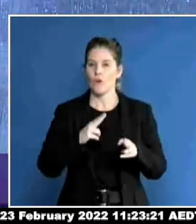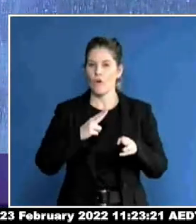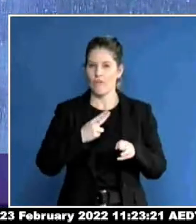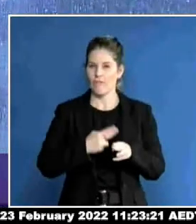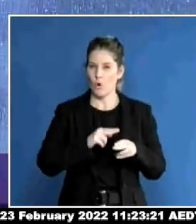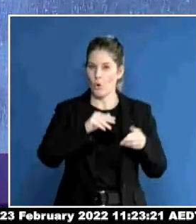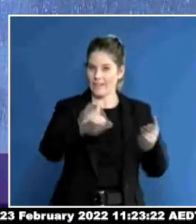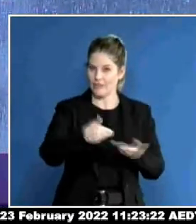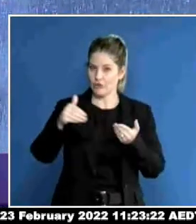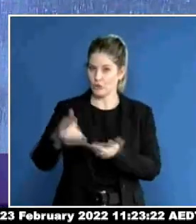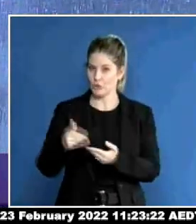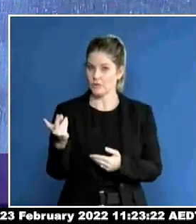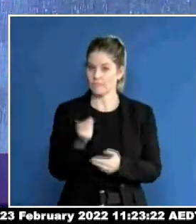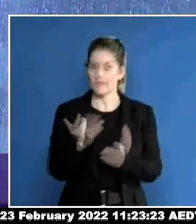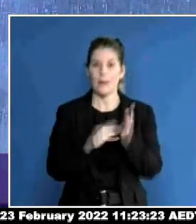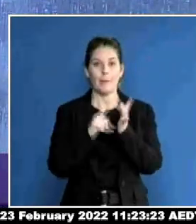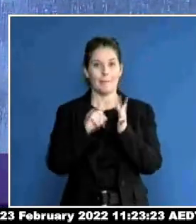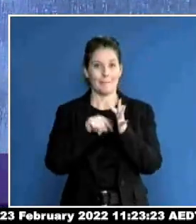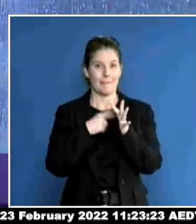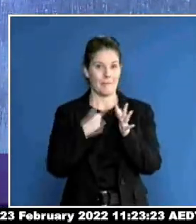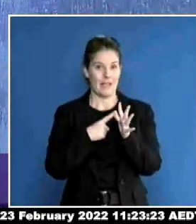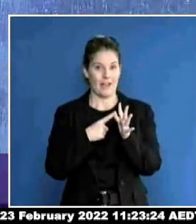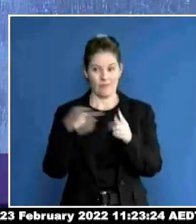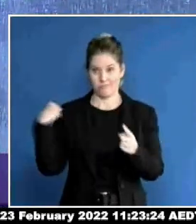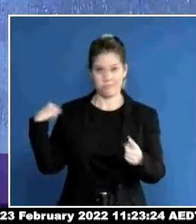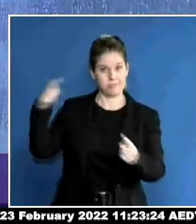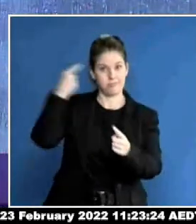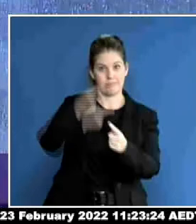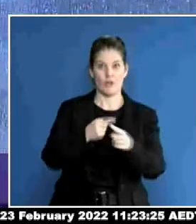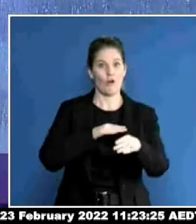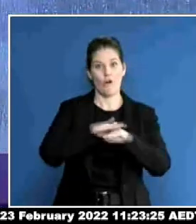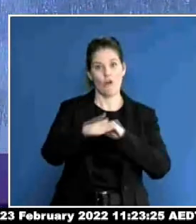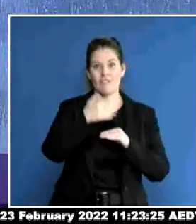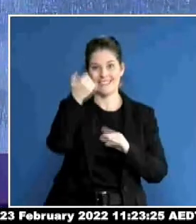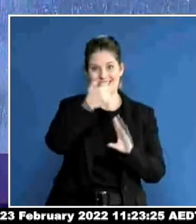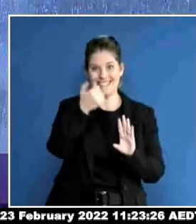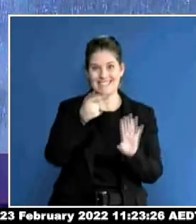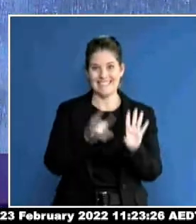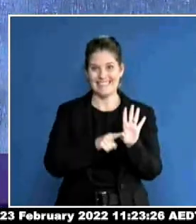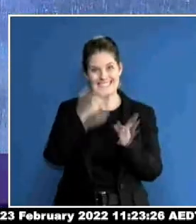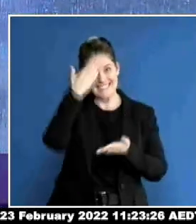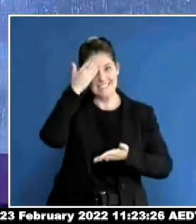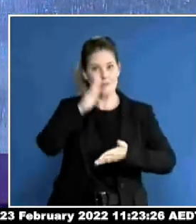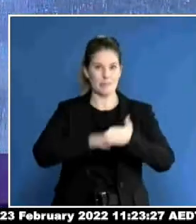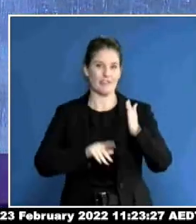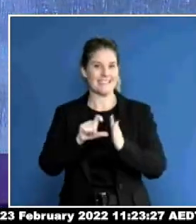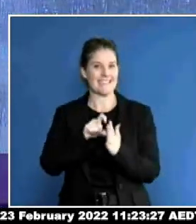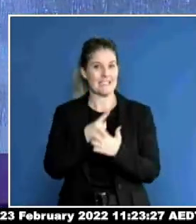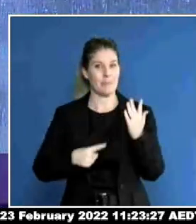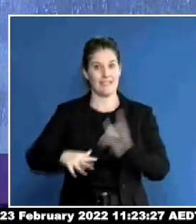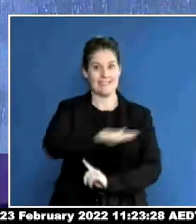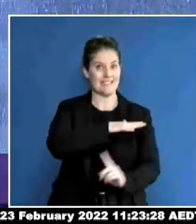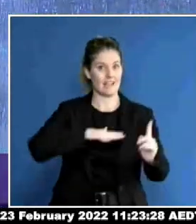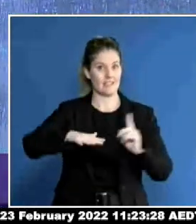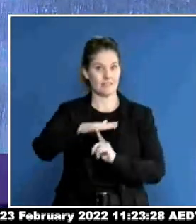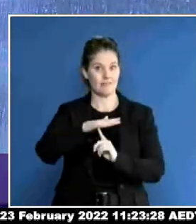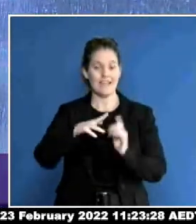years of experience in the disability sector as an NDIS coordinator and holding leadership roles in the sector as well.